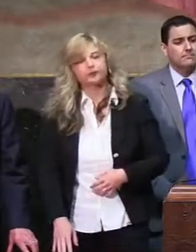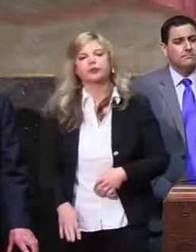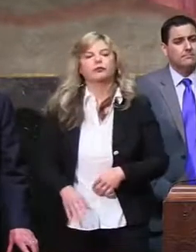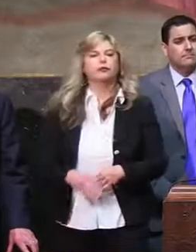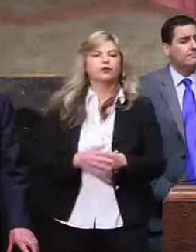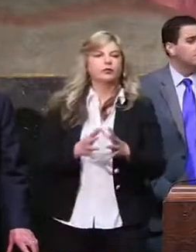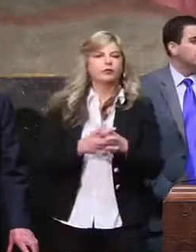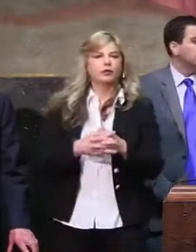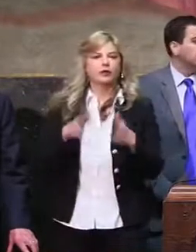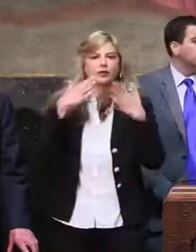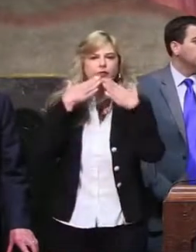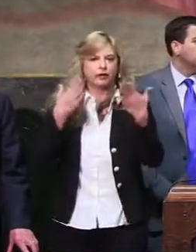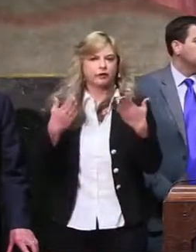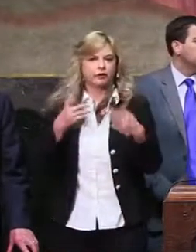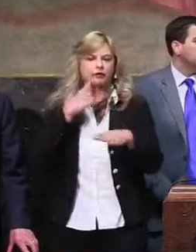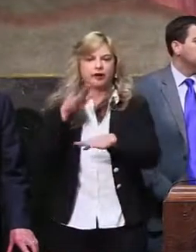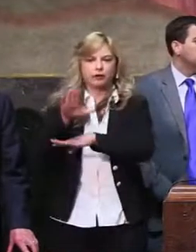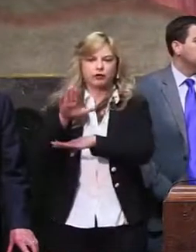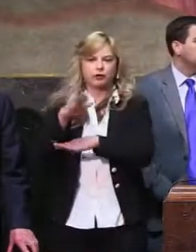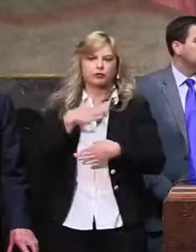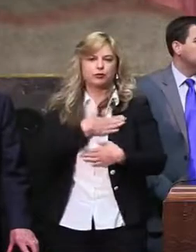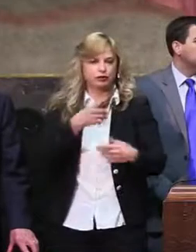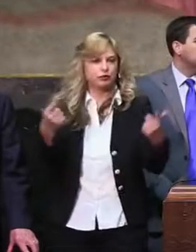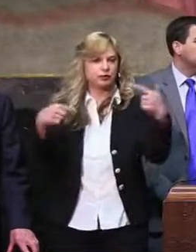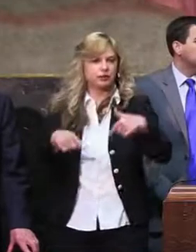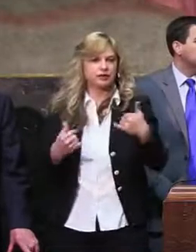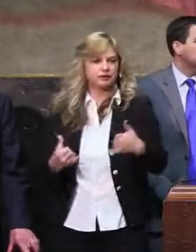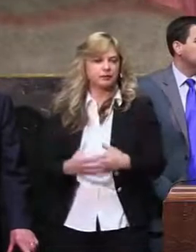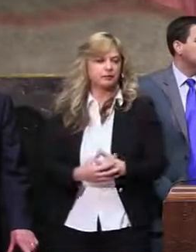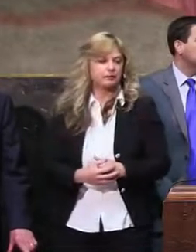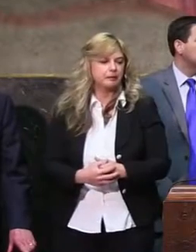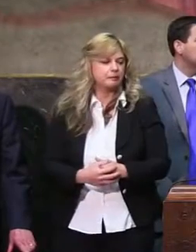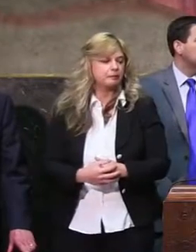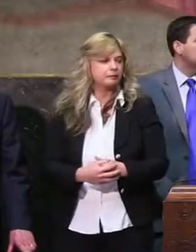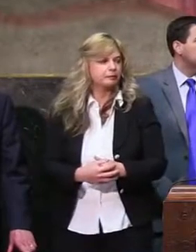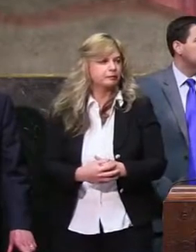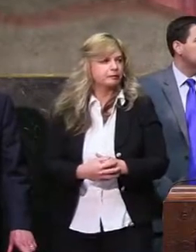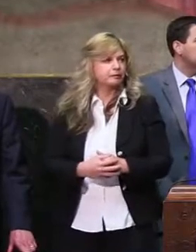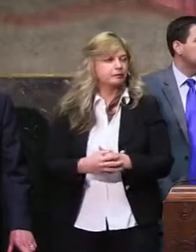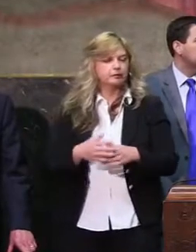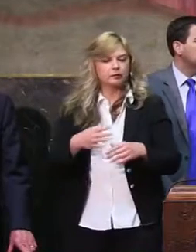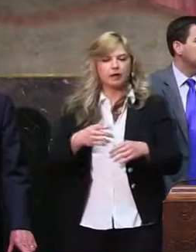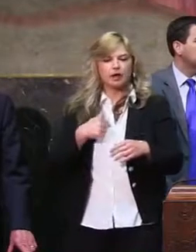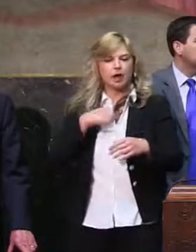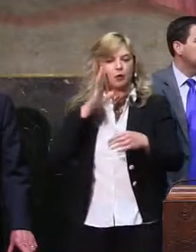I doubt that appreciate I'll be in here after I gives them up good works